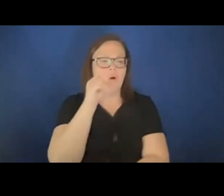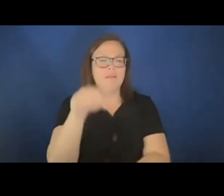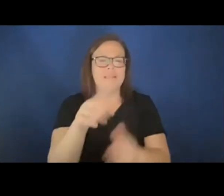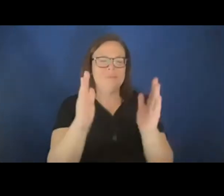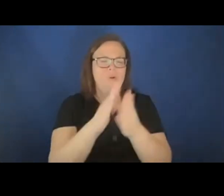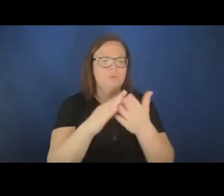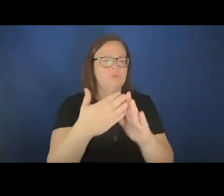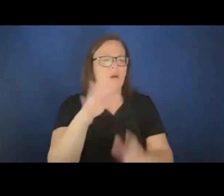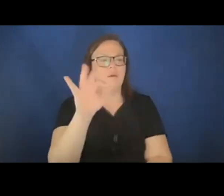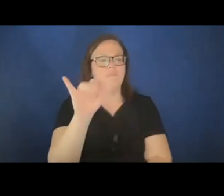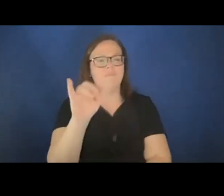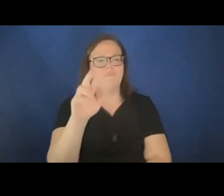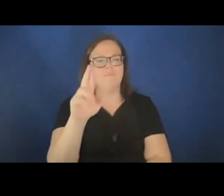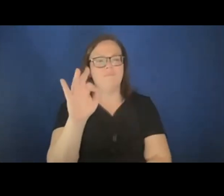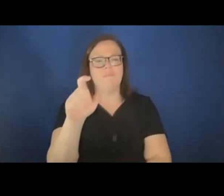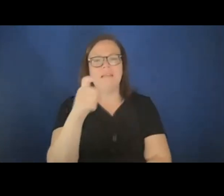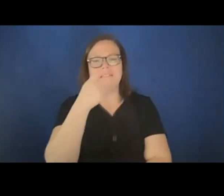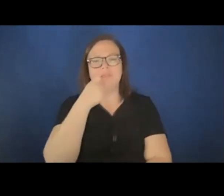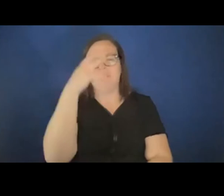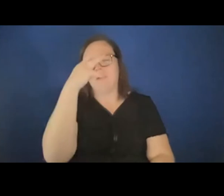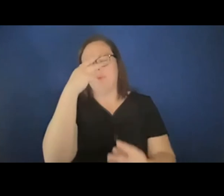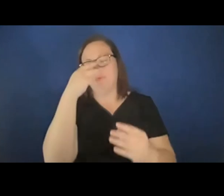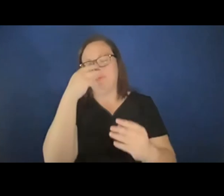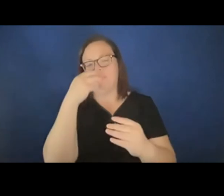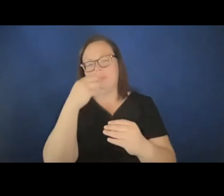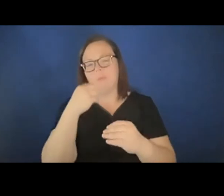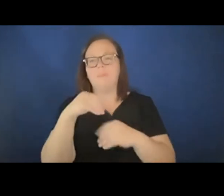had just gone to bed cherry trees were bending under the